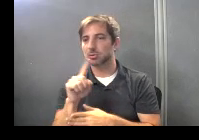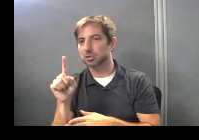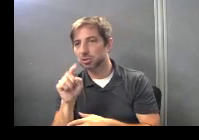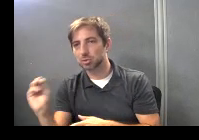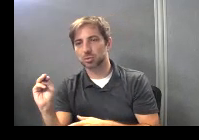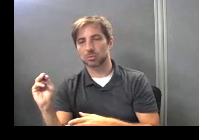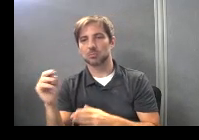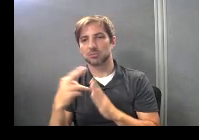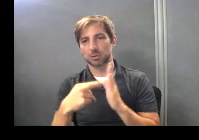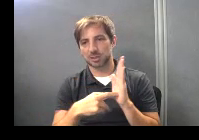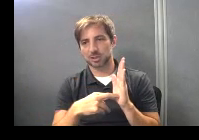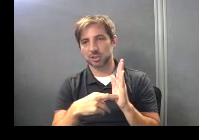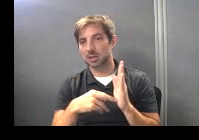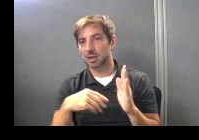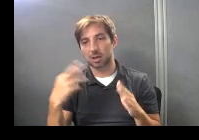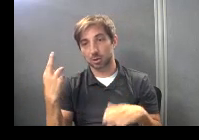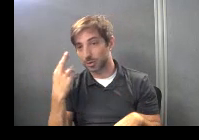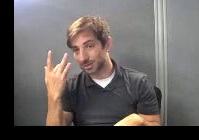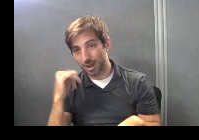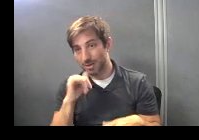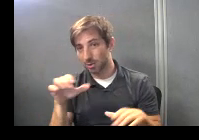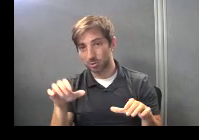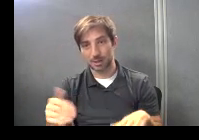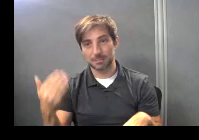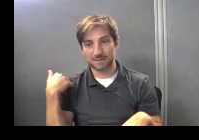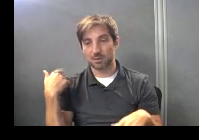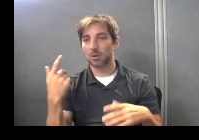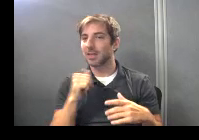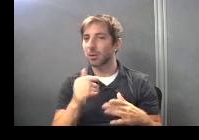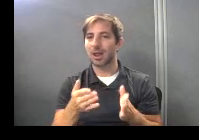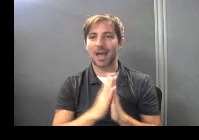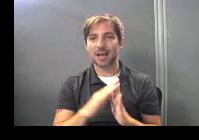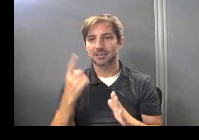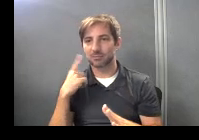THE MAIN REASON WE HADN'T BEEN DOING THAT BEFORE IS THEY DON'T ASK ABOUT ACCESSIBILITY.